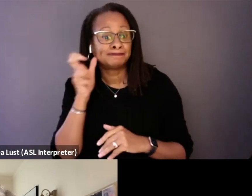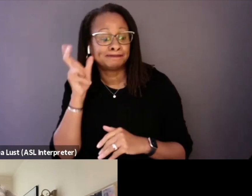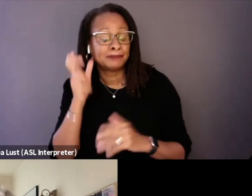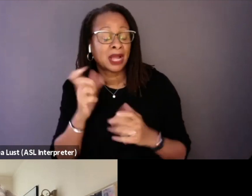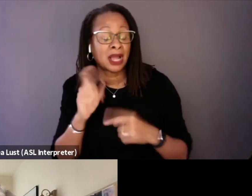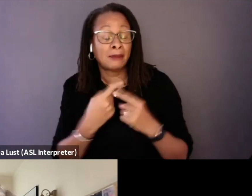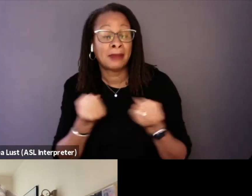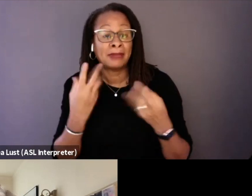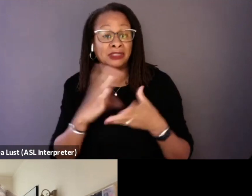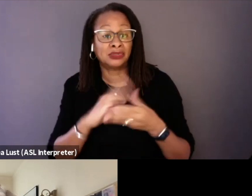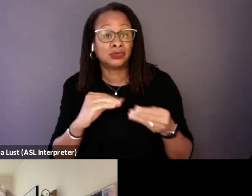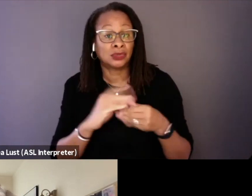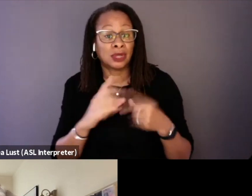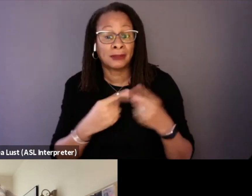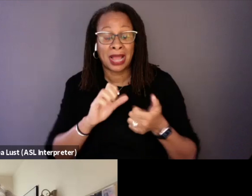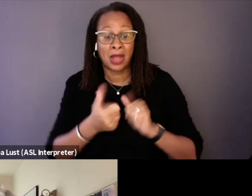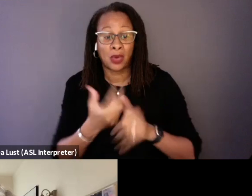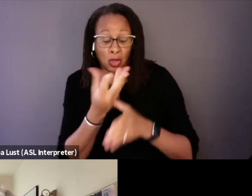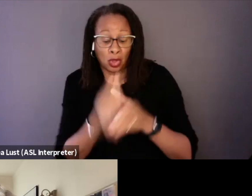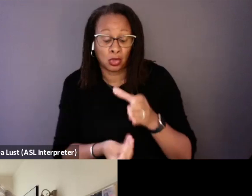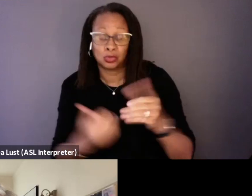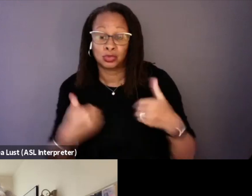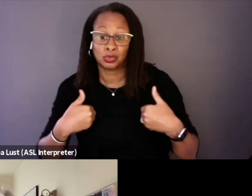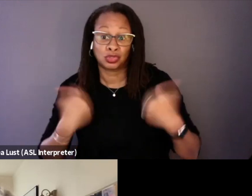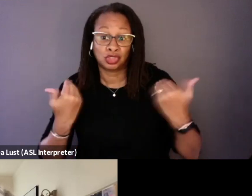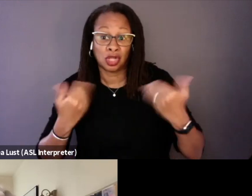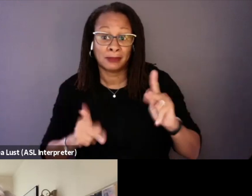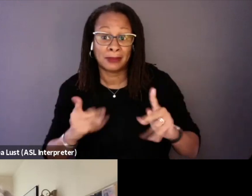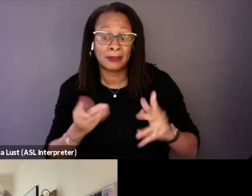about how we were losing our youth through the border,